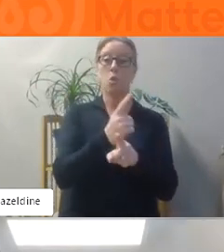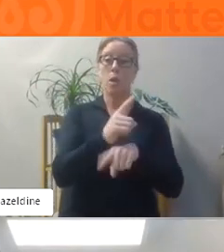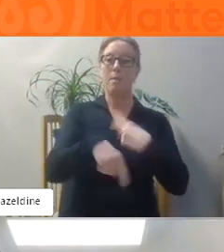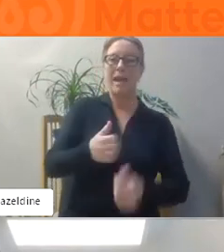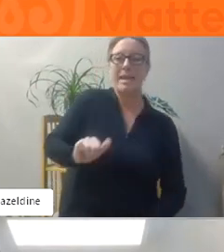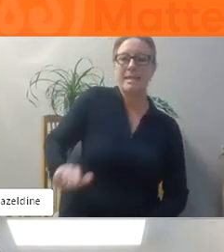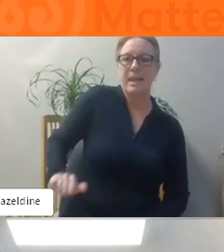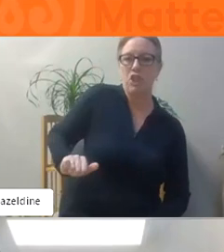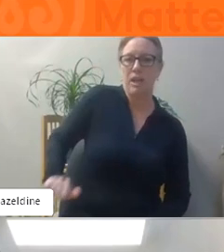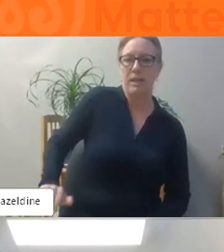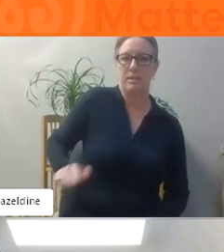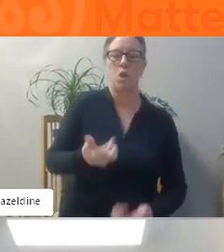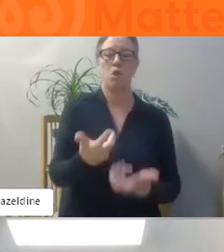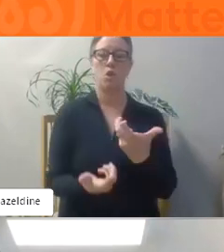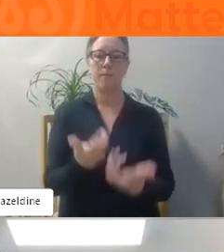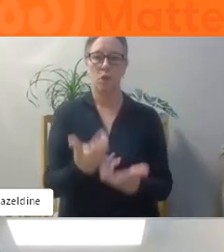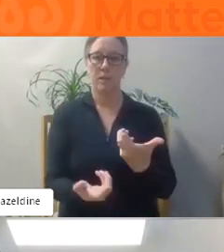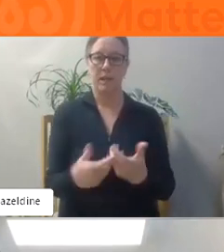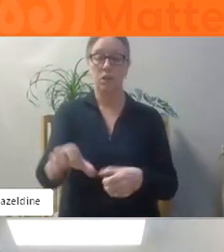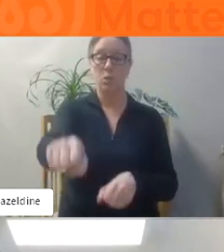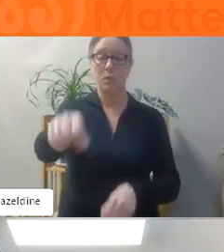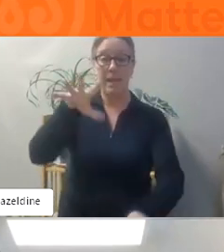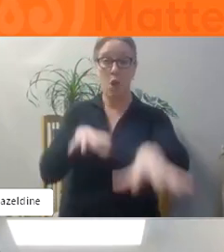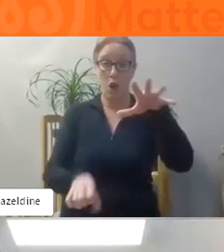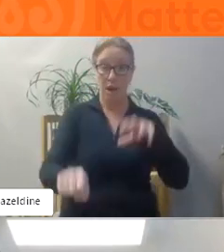the university. So decolonising the university and indigenising